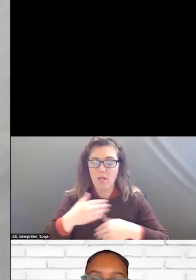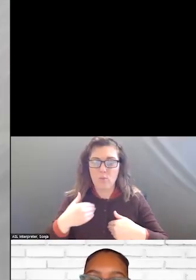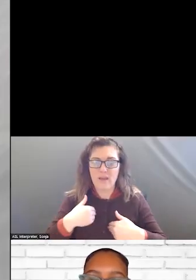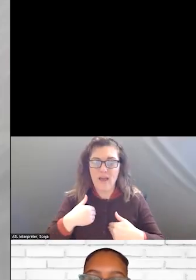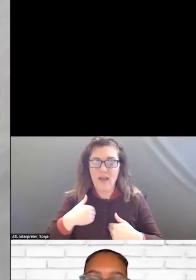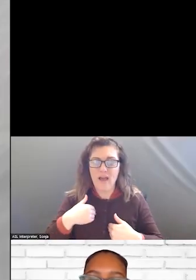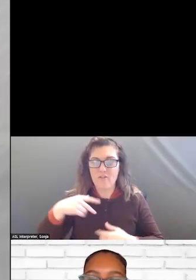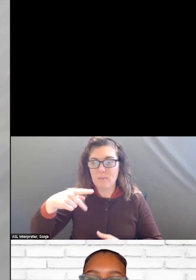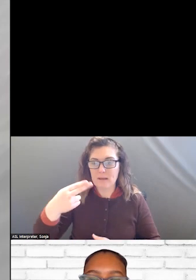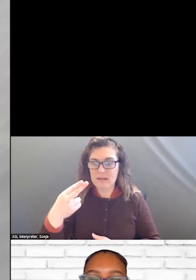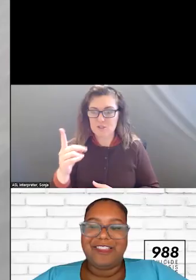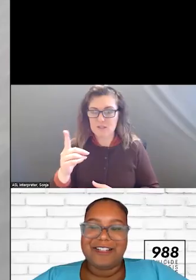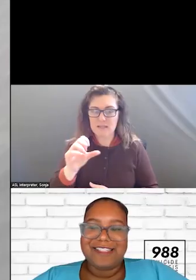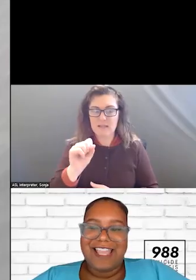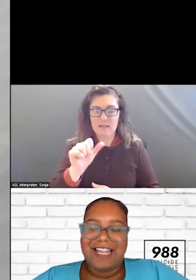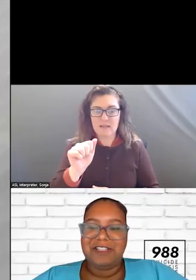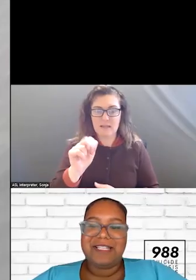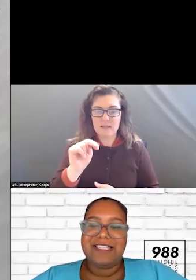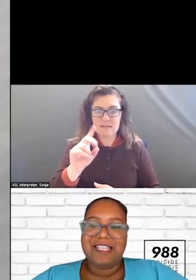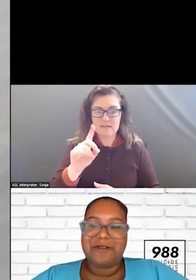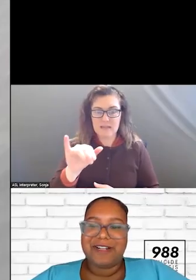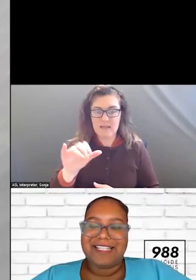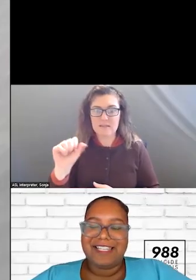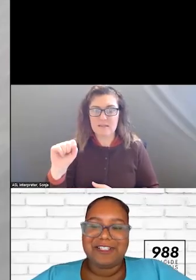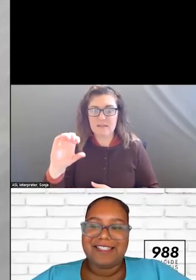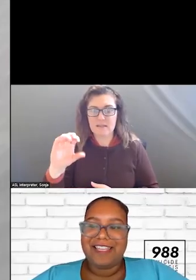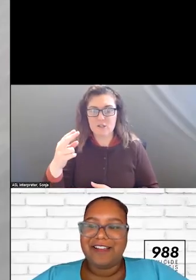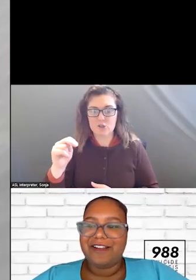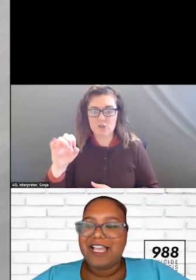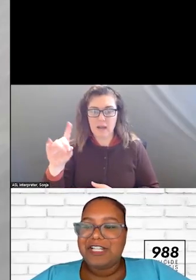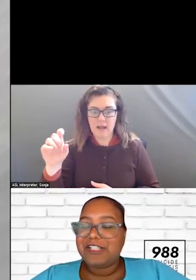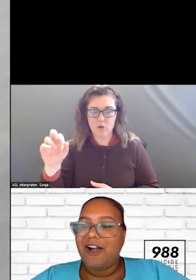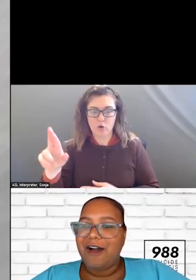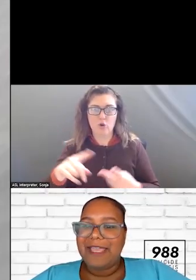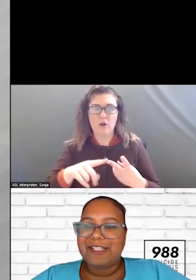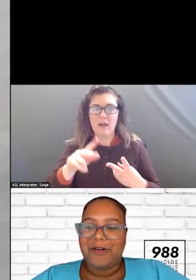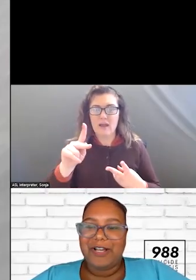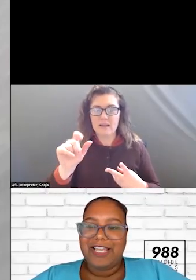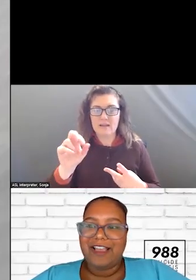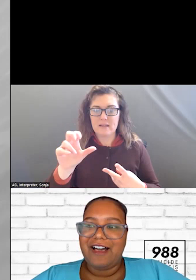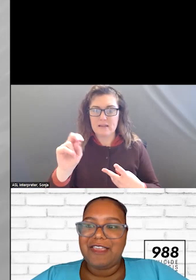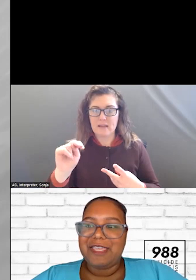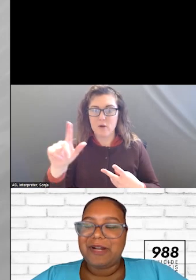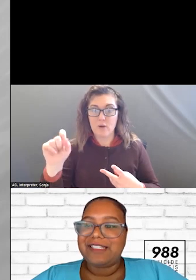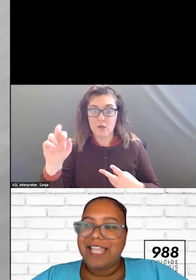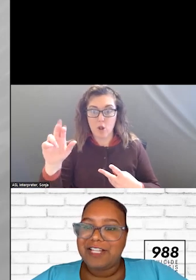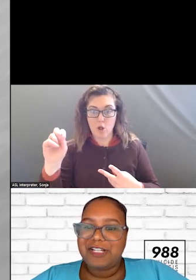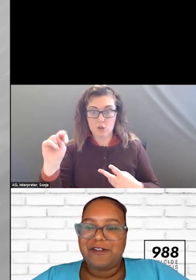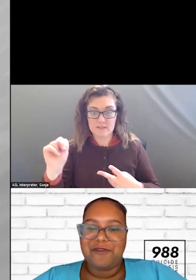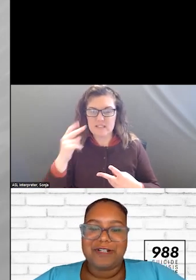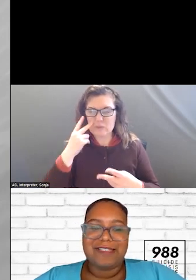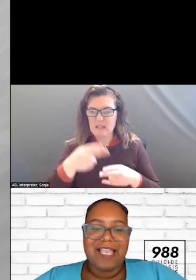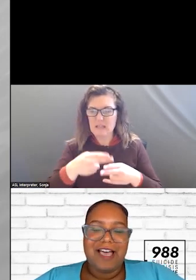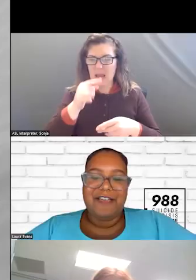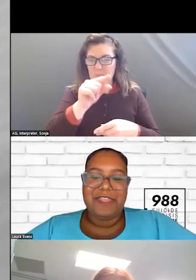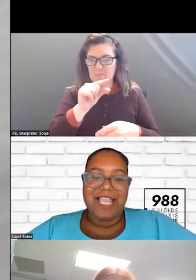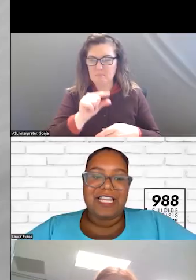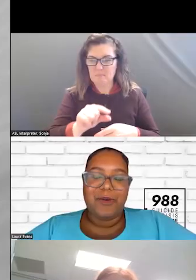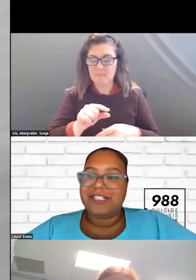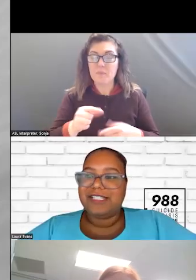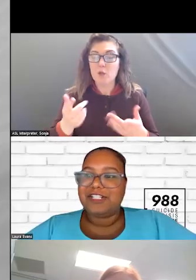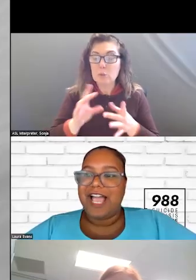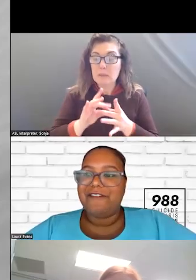SCHNEIDER AND KAREN LARSEN. IF YOU HAVE QUESTIONS IN THE CHAT,